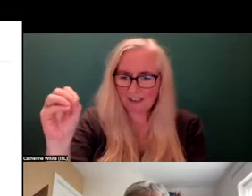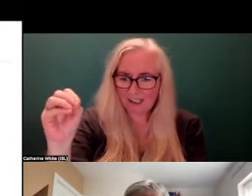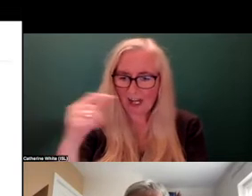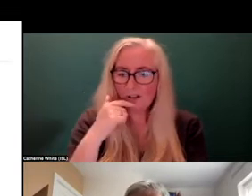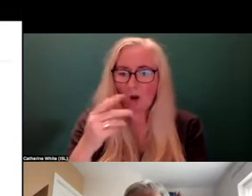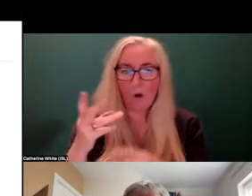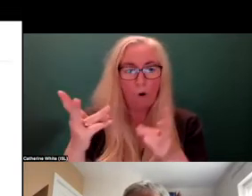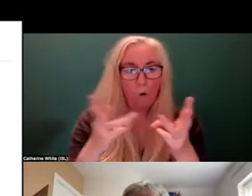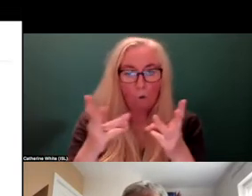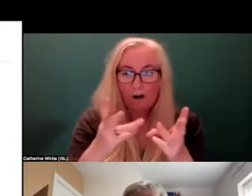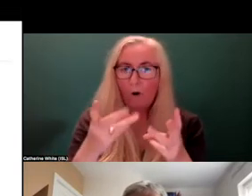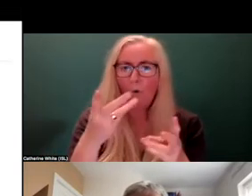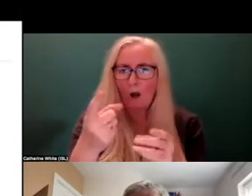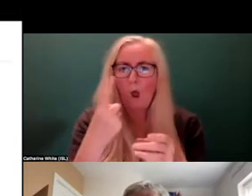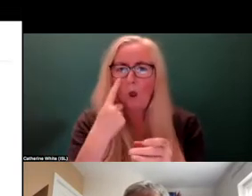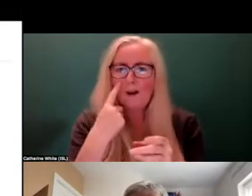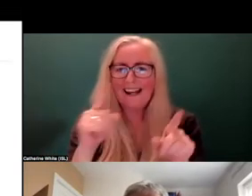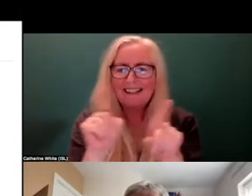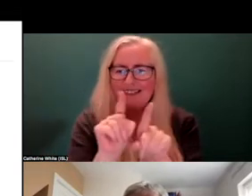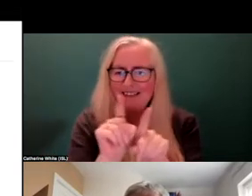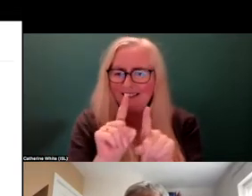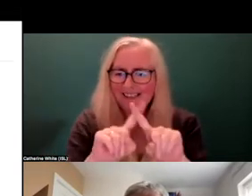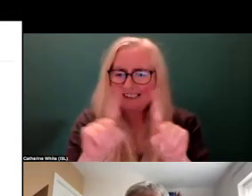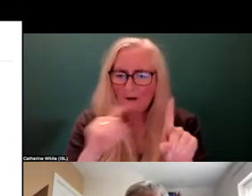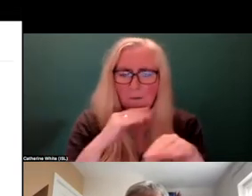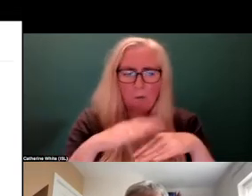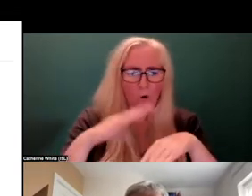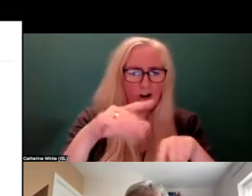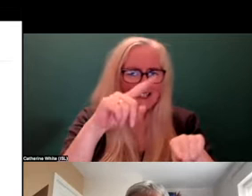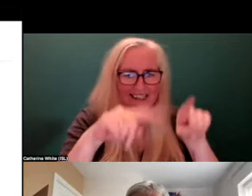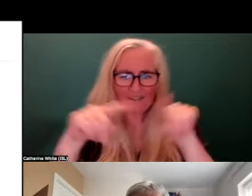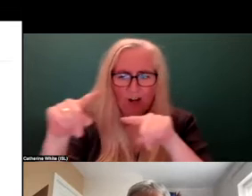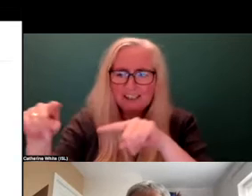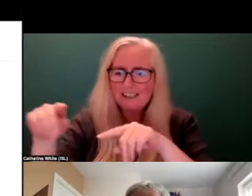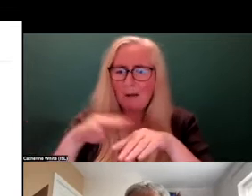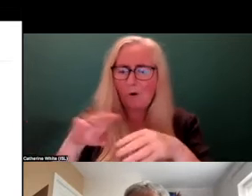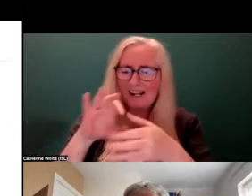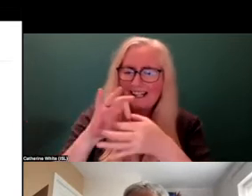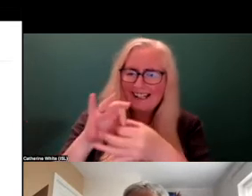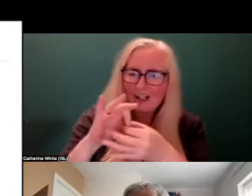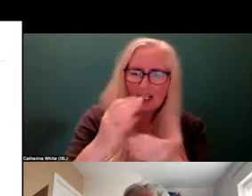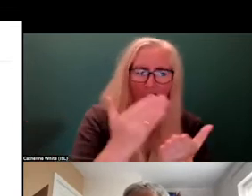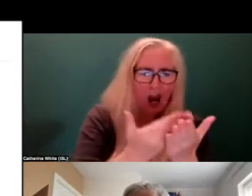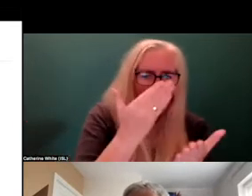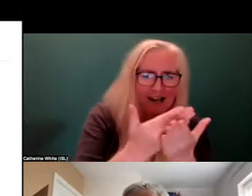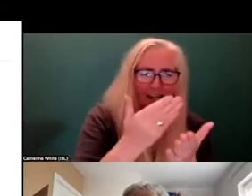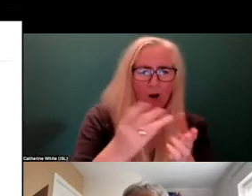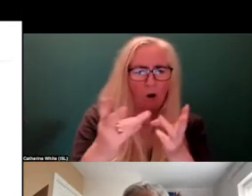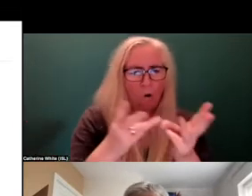Our life courses are going to look and are starting to look quite different, where there's much more diversity and we're engaging with learning and production at